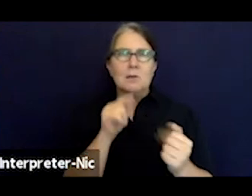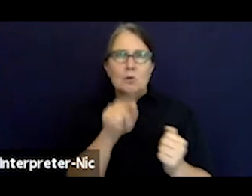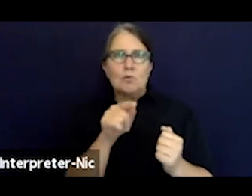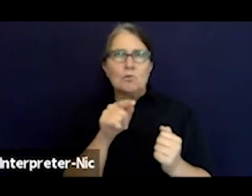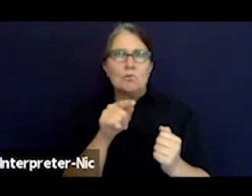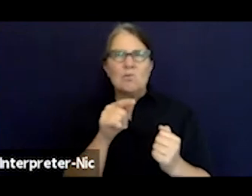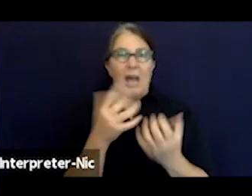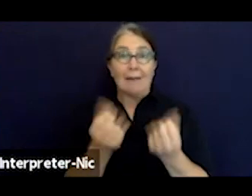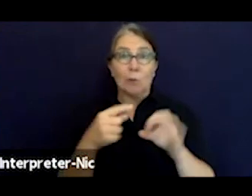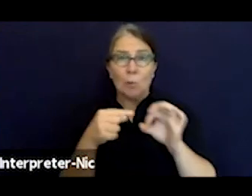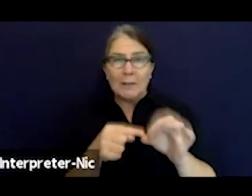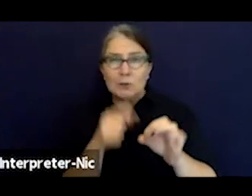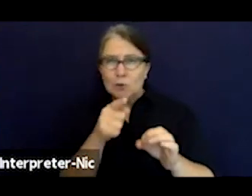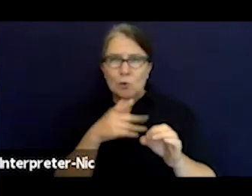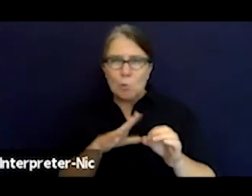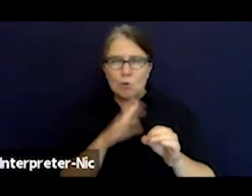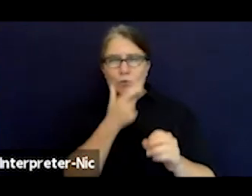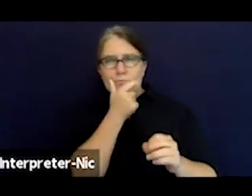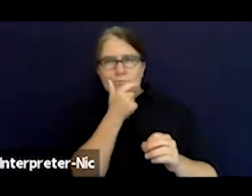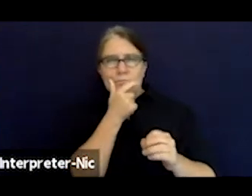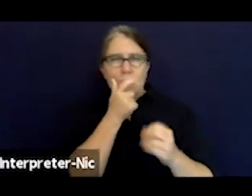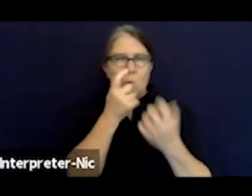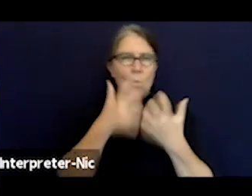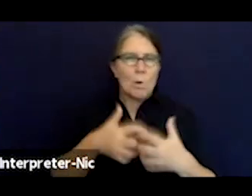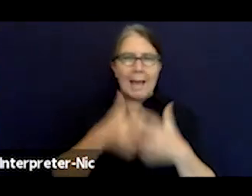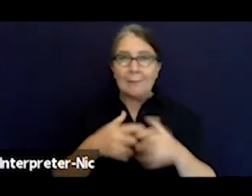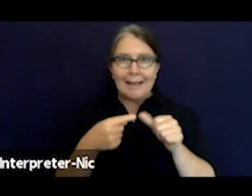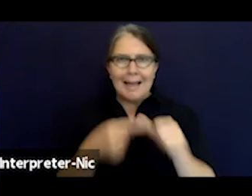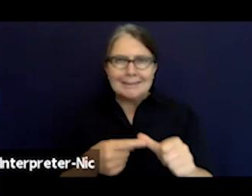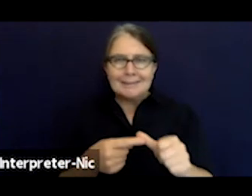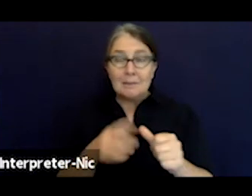Or it could be something that you are already doing and we have underlined it as important.